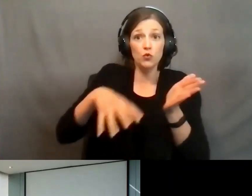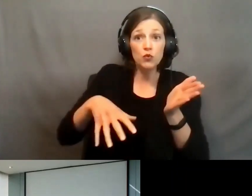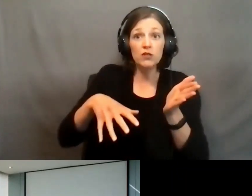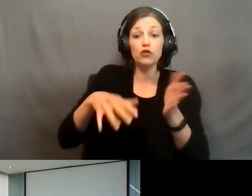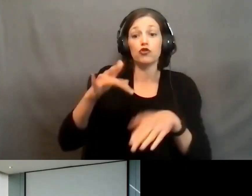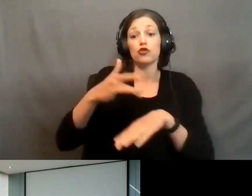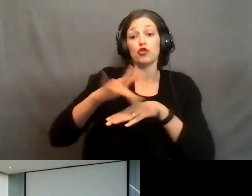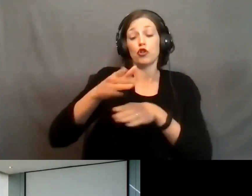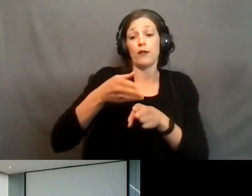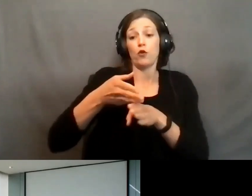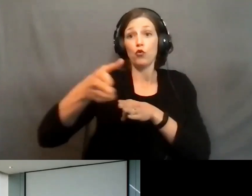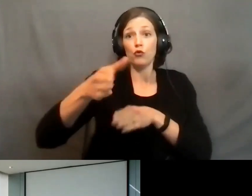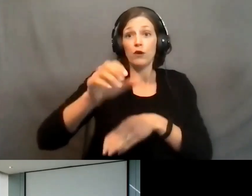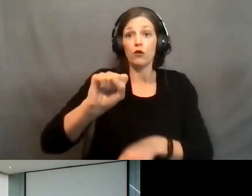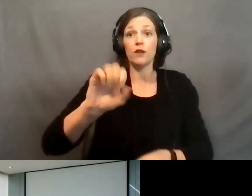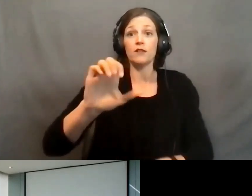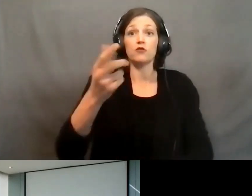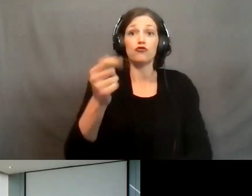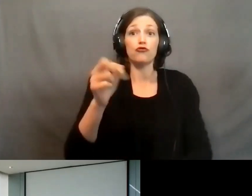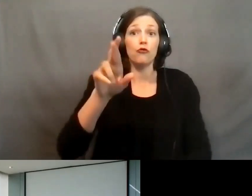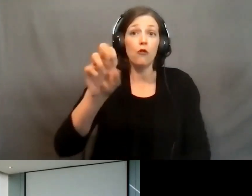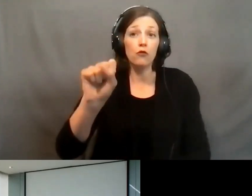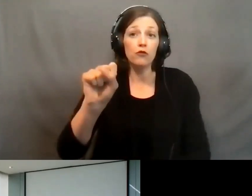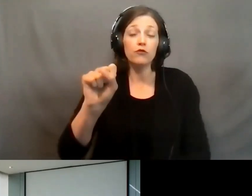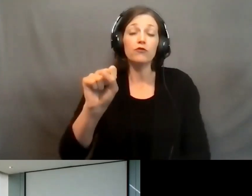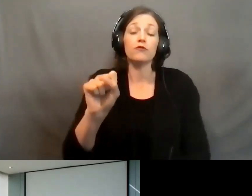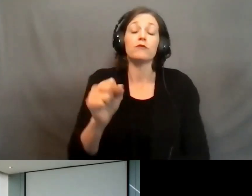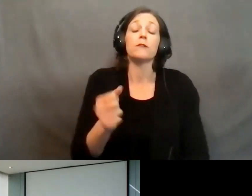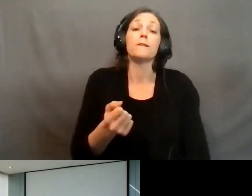12:07:45 with our tremendous 12:07:49 emphasis and commitment